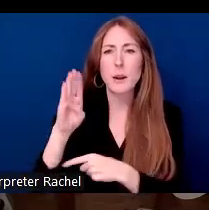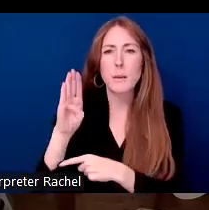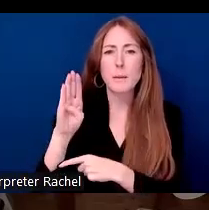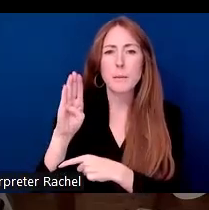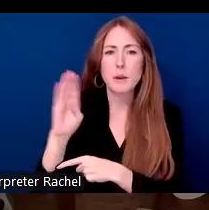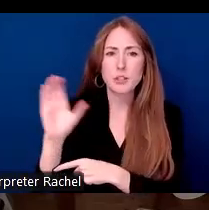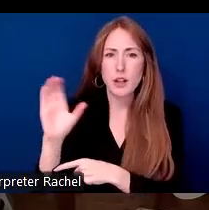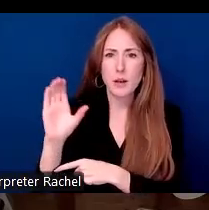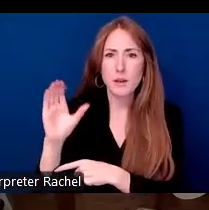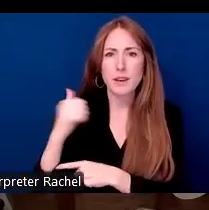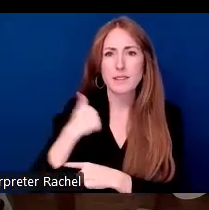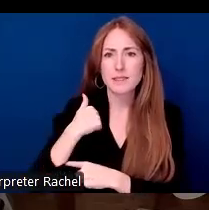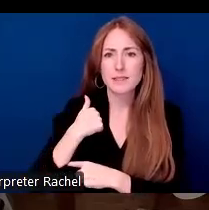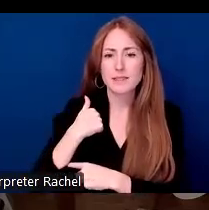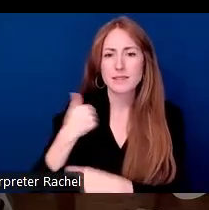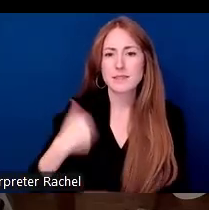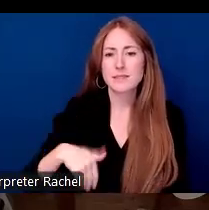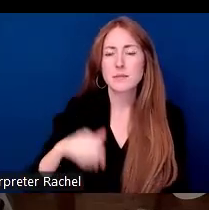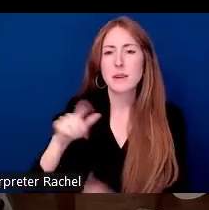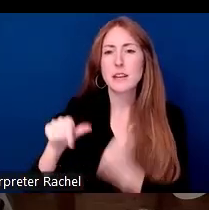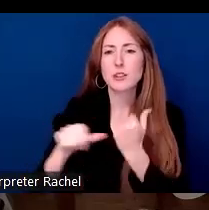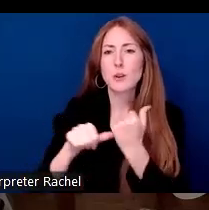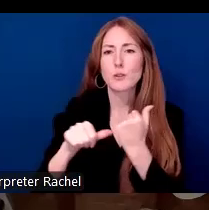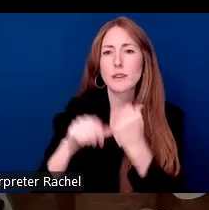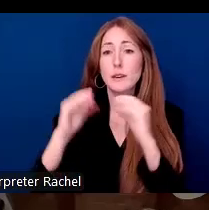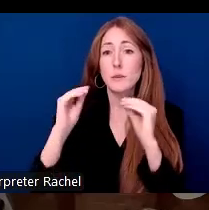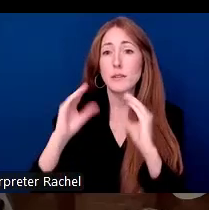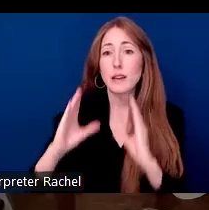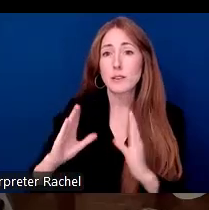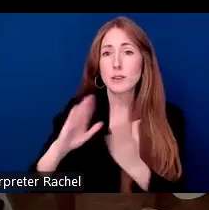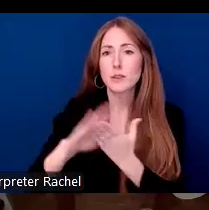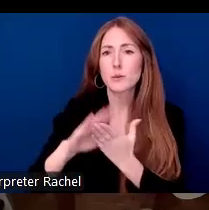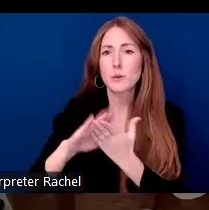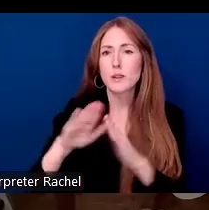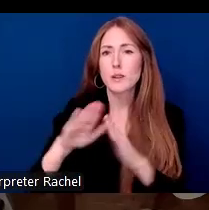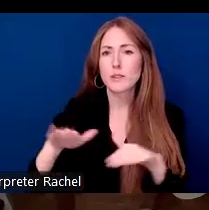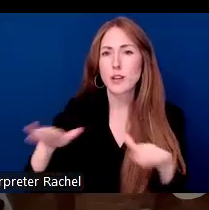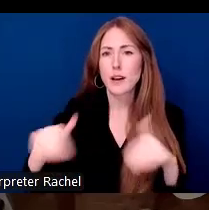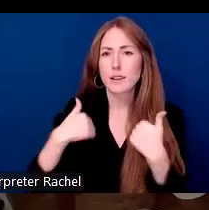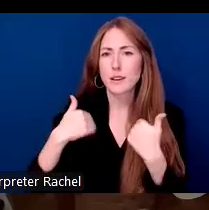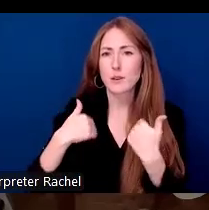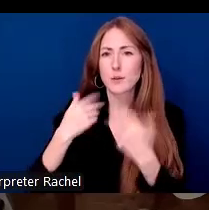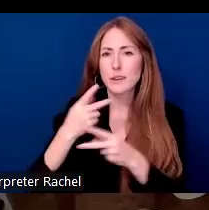Gerlach, an associate professor in the School of Child and Youth Care at the University of